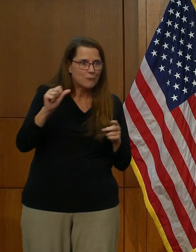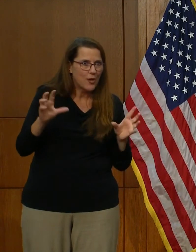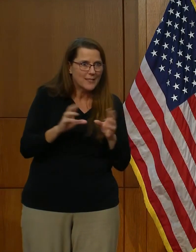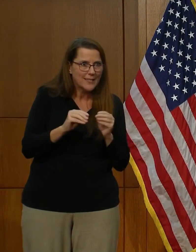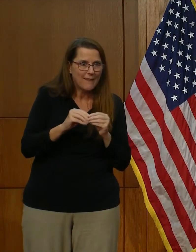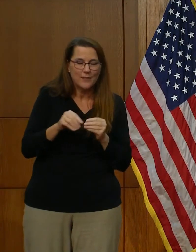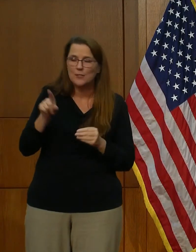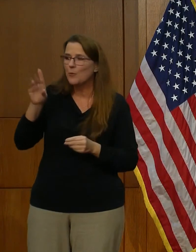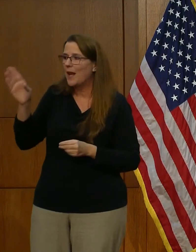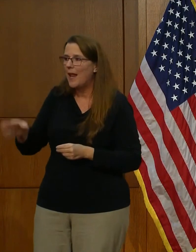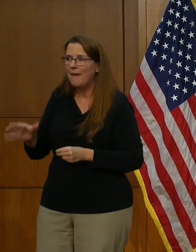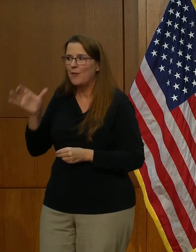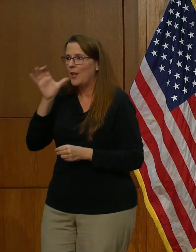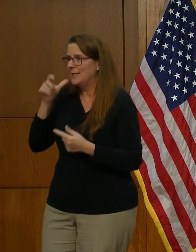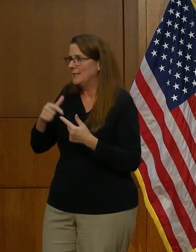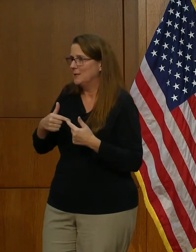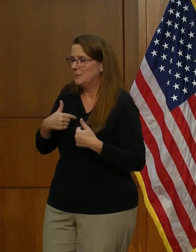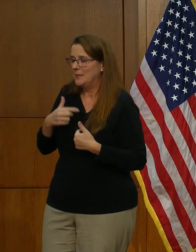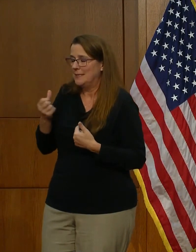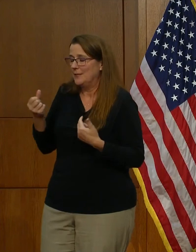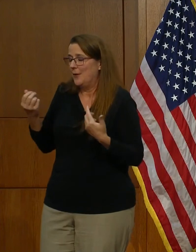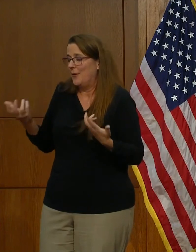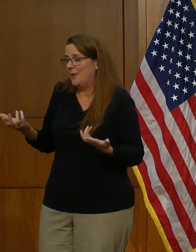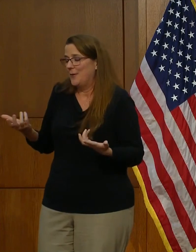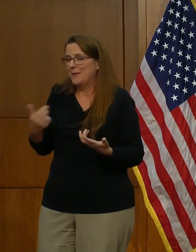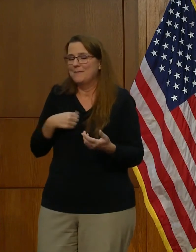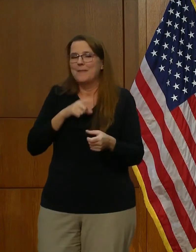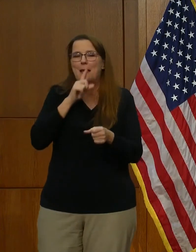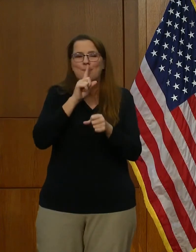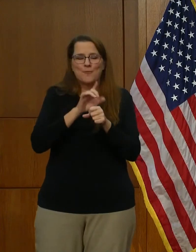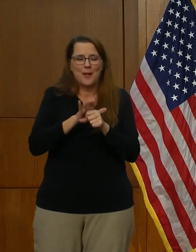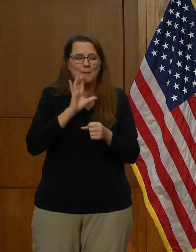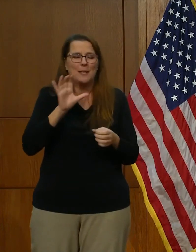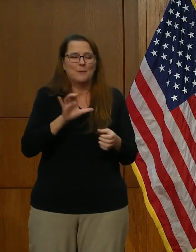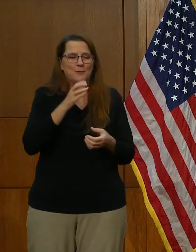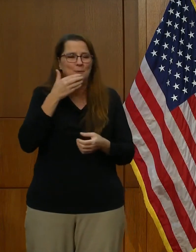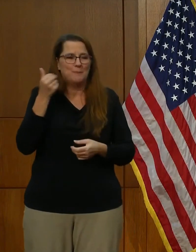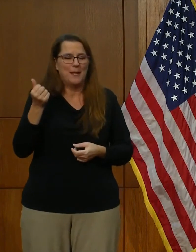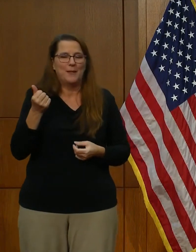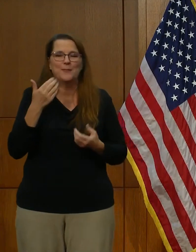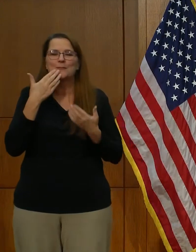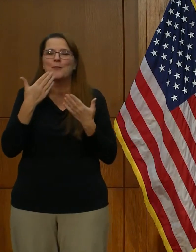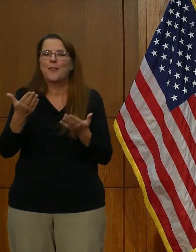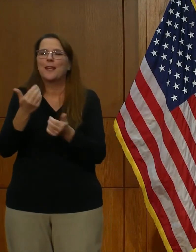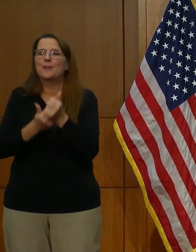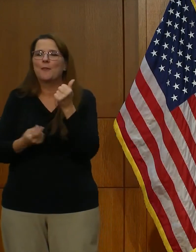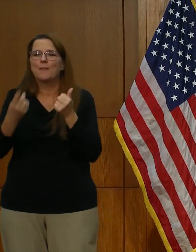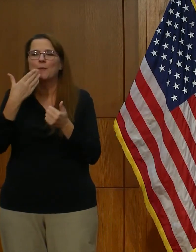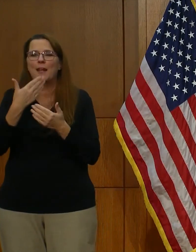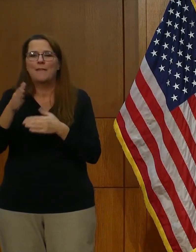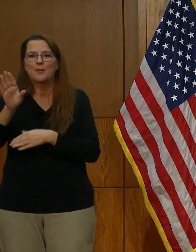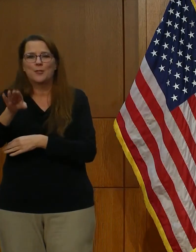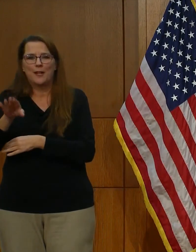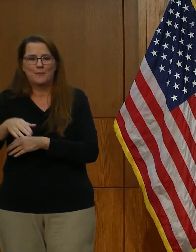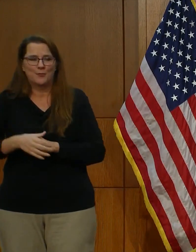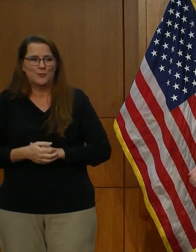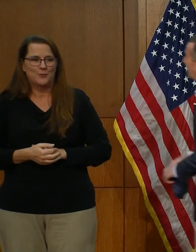ANY ANNOUNCEMENTS ON WHEN THE NEXT PRESS CONFERENCES. UH I